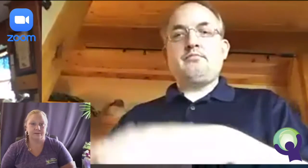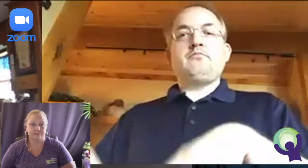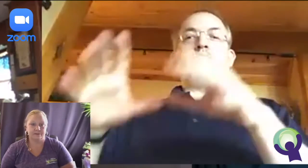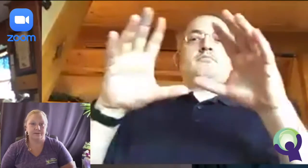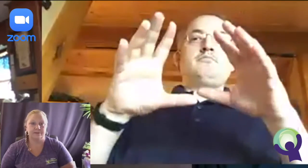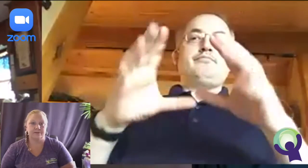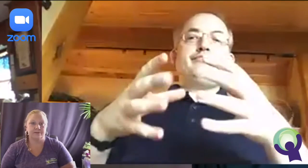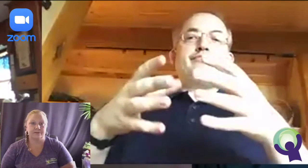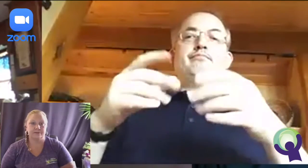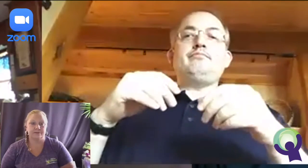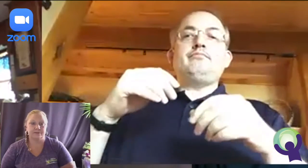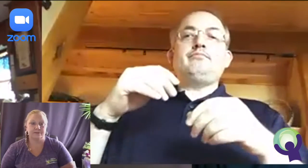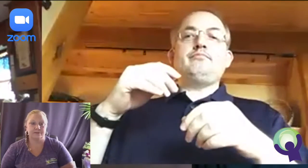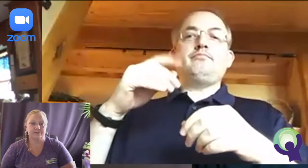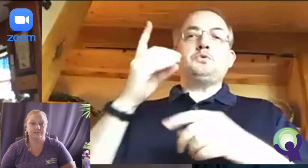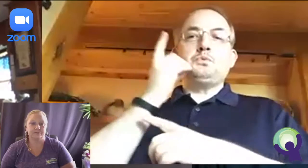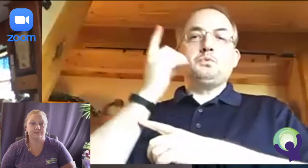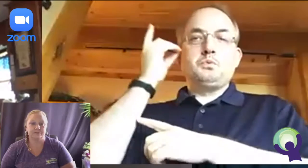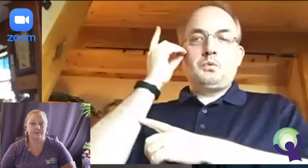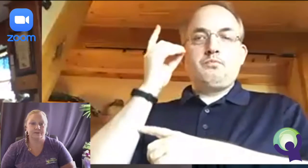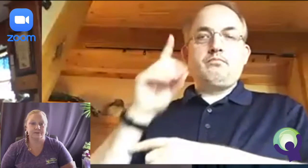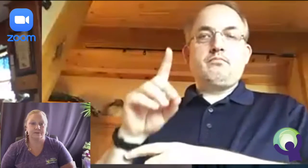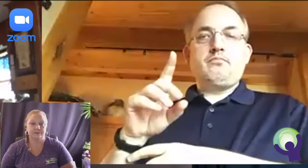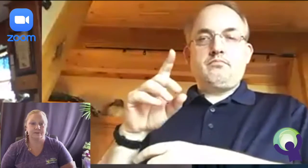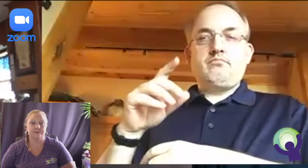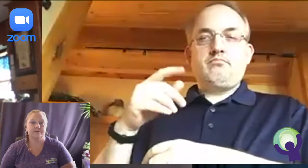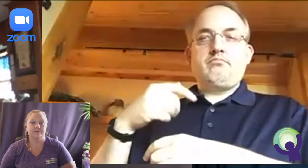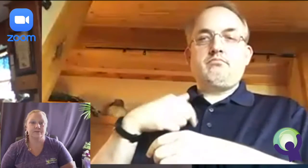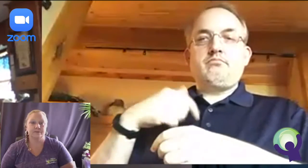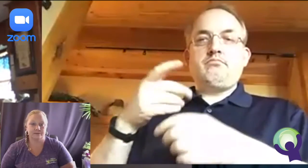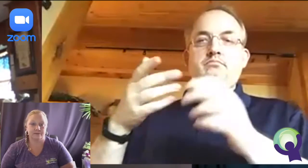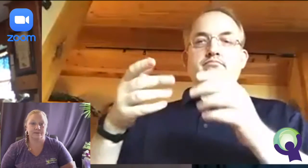So again working with variety of programs that support Deafblind individuals. There's a